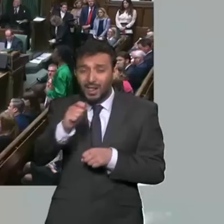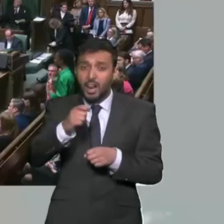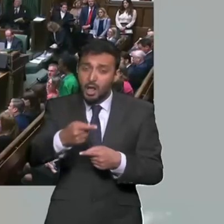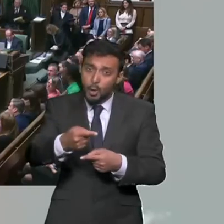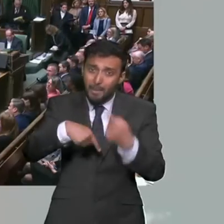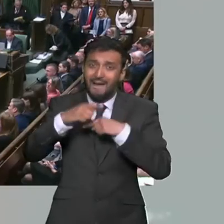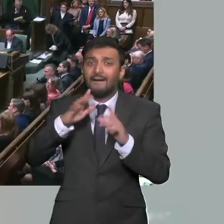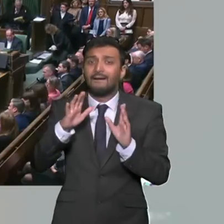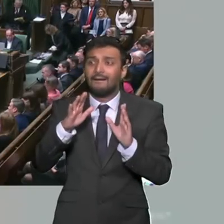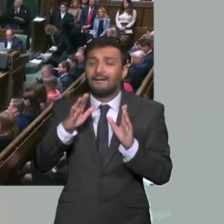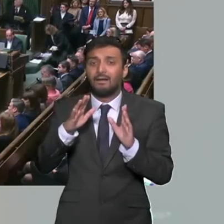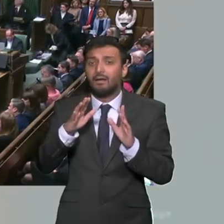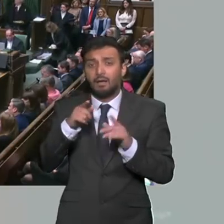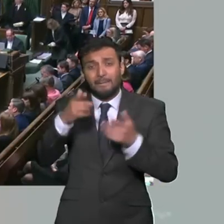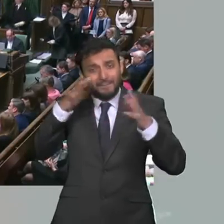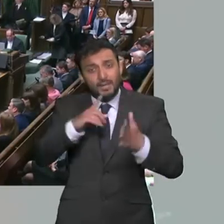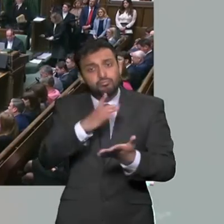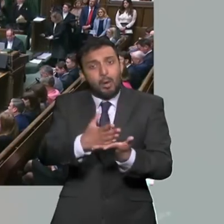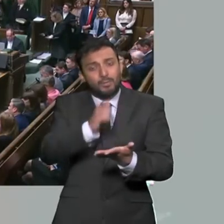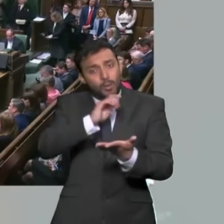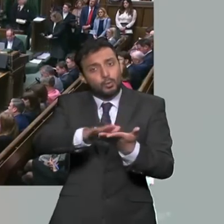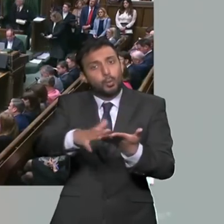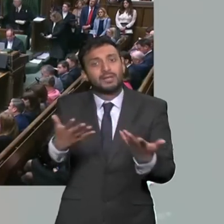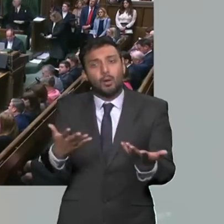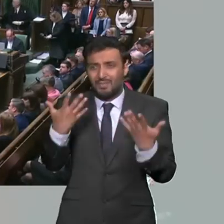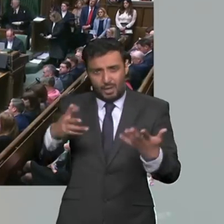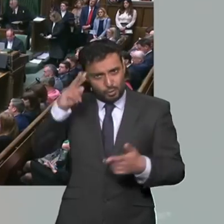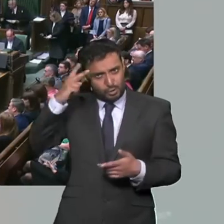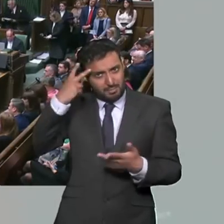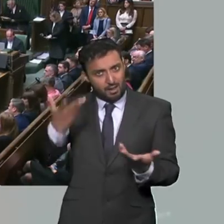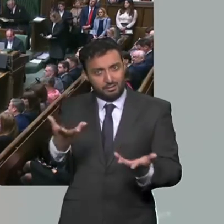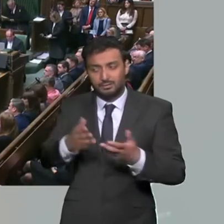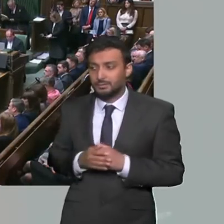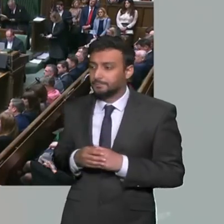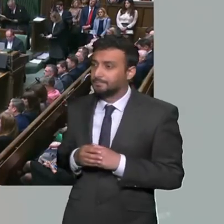The Prime Minister Let us be clear: if there is an issue with